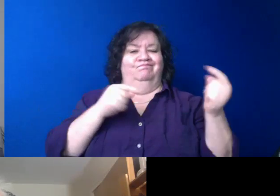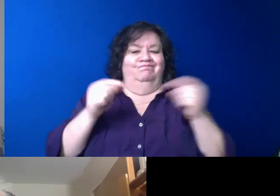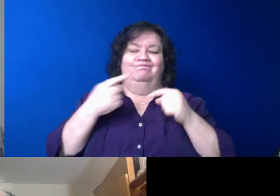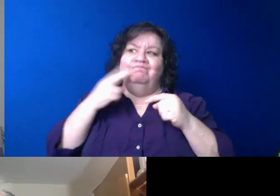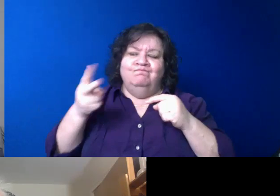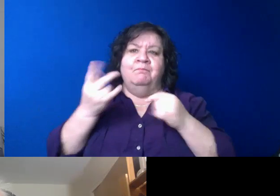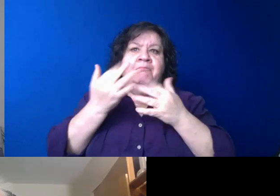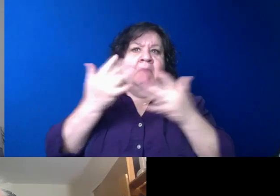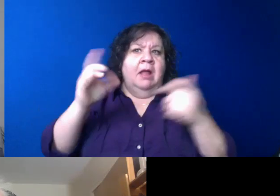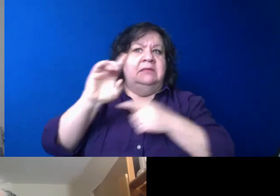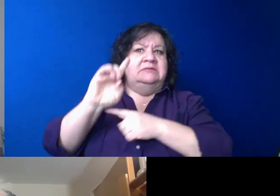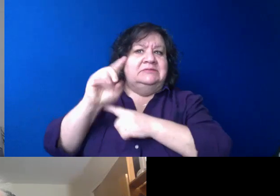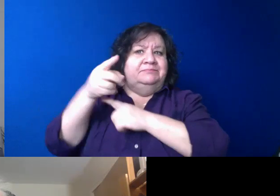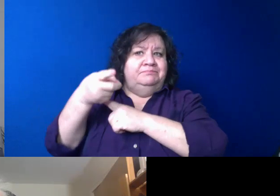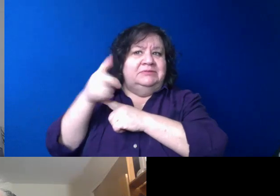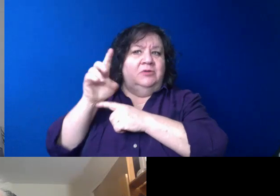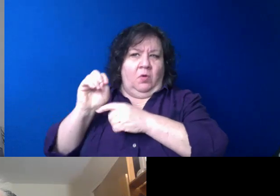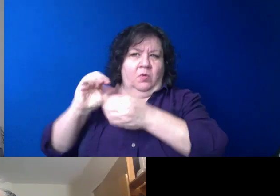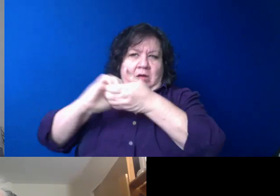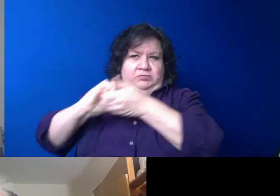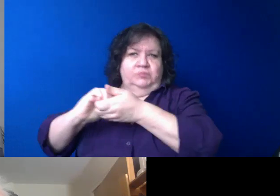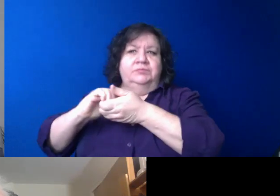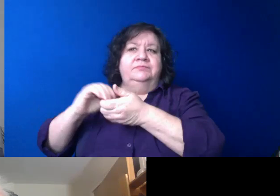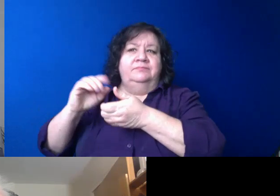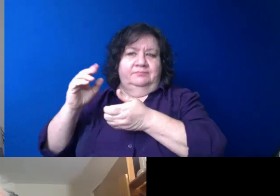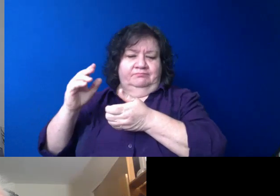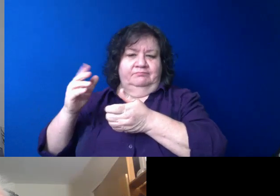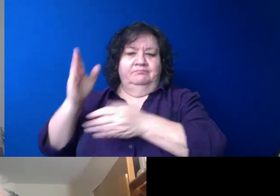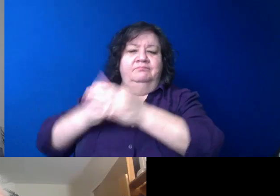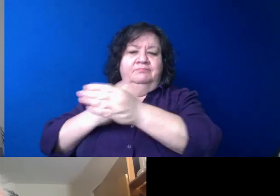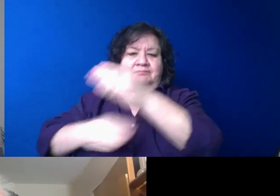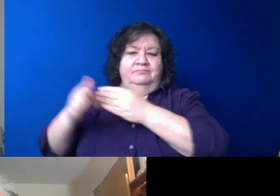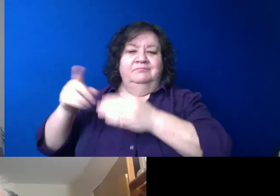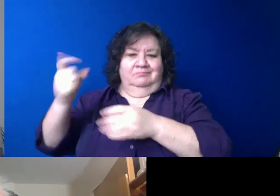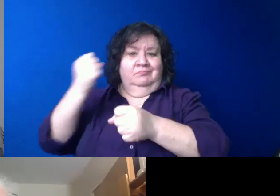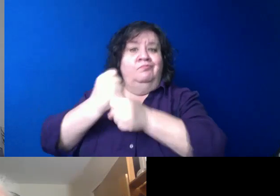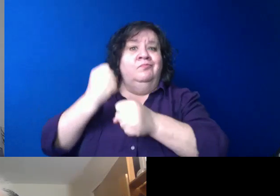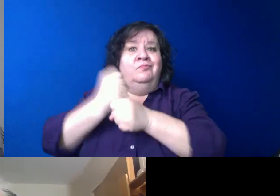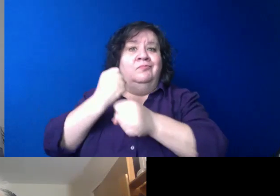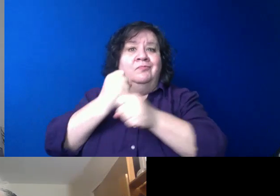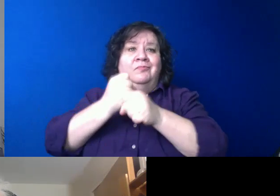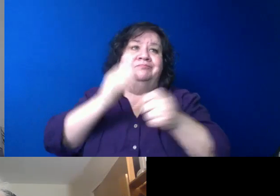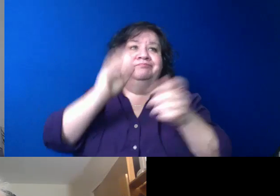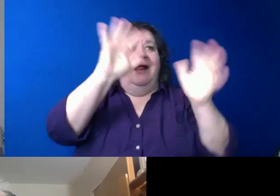advocating for for access to public transportation for persons with disabilities in your city